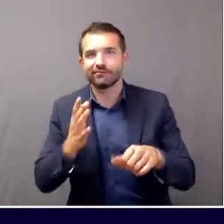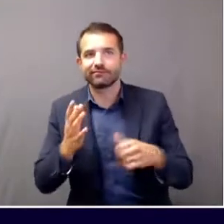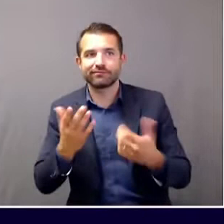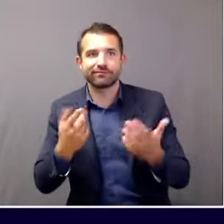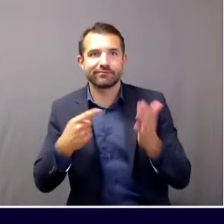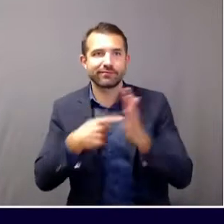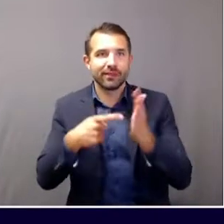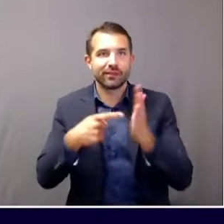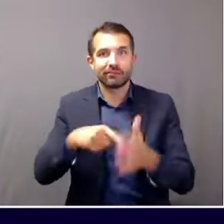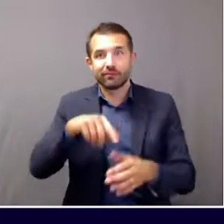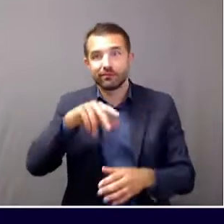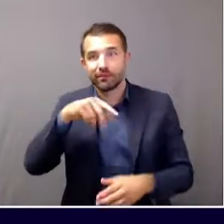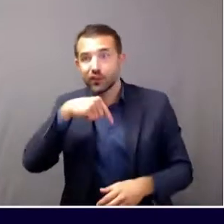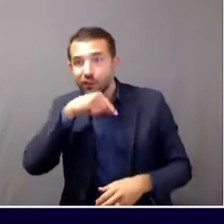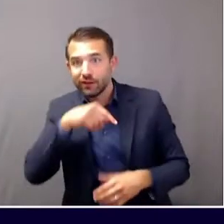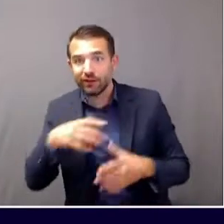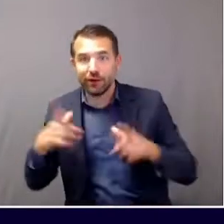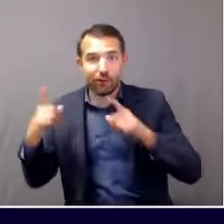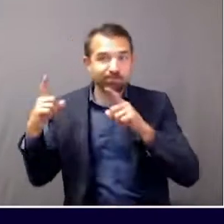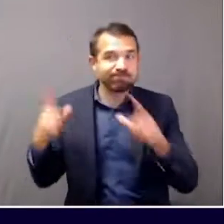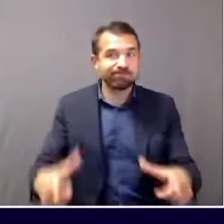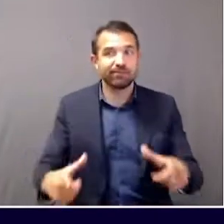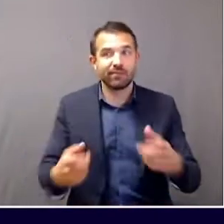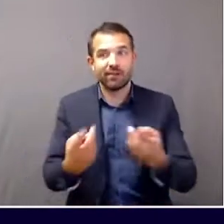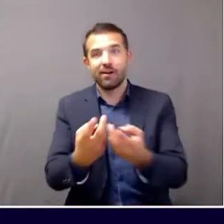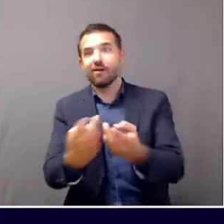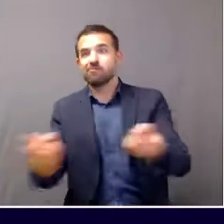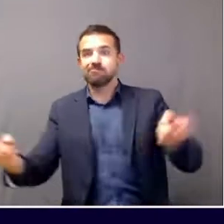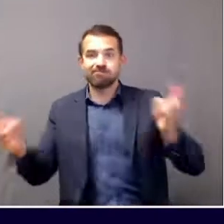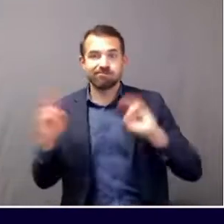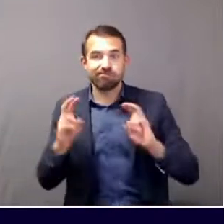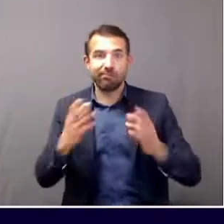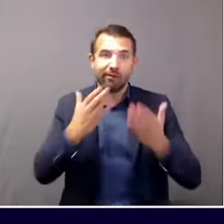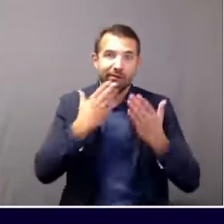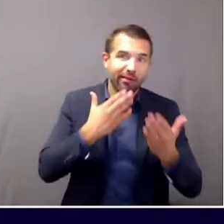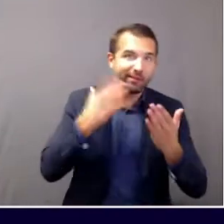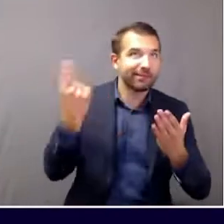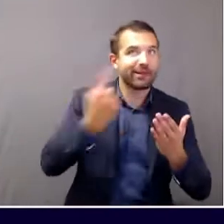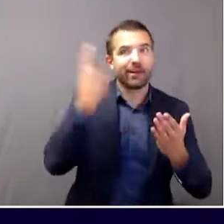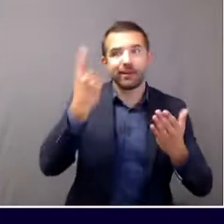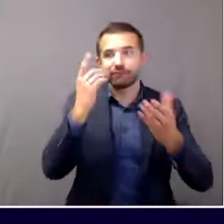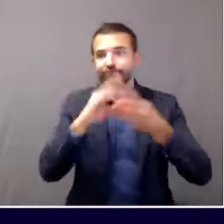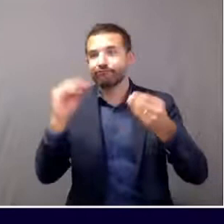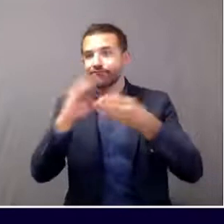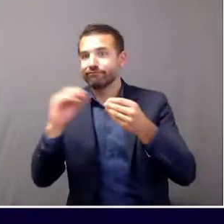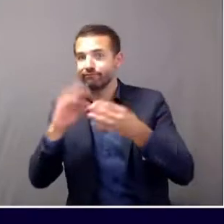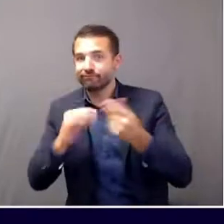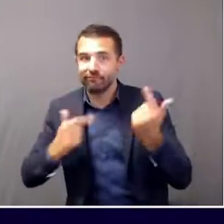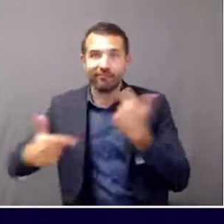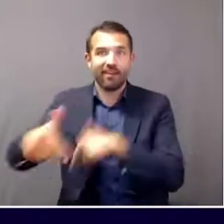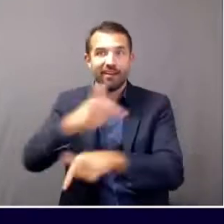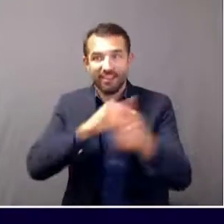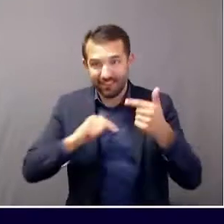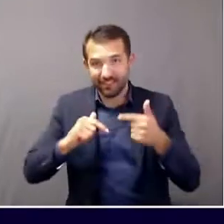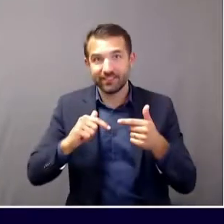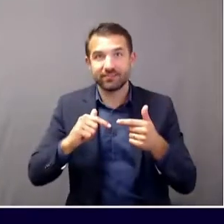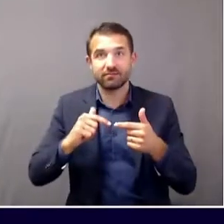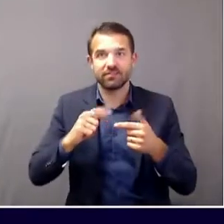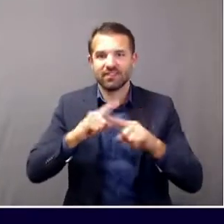to do that even though they might look different that doesn't mean they'll be any